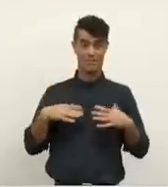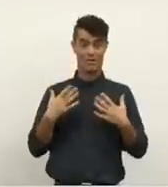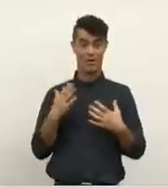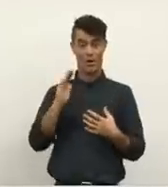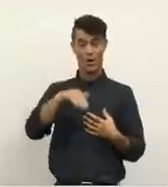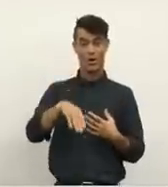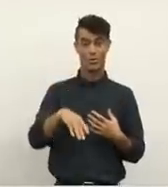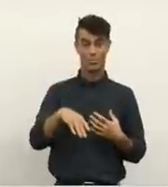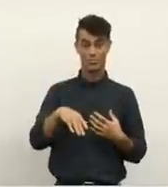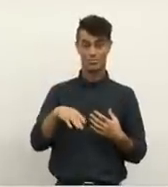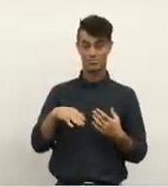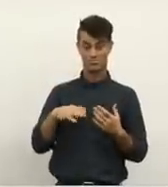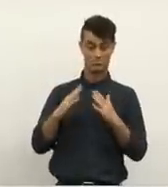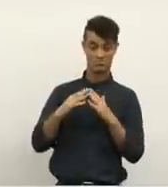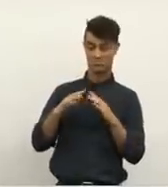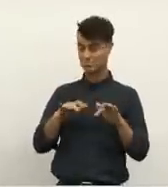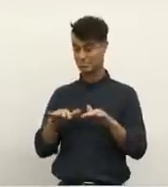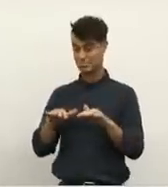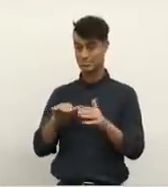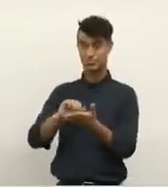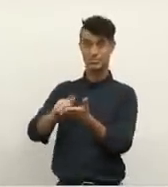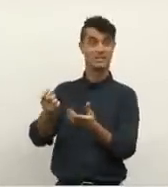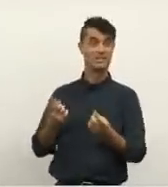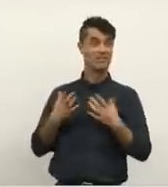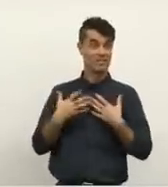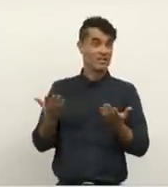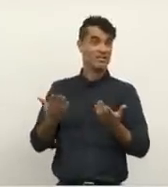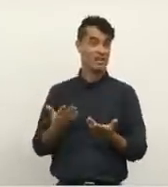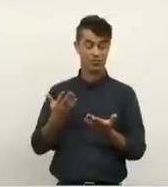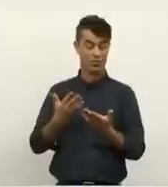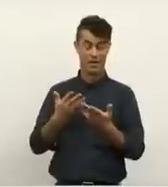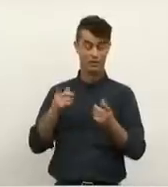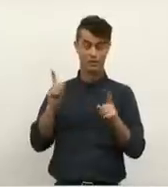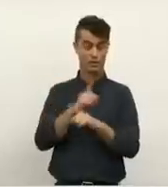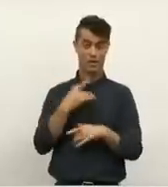So, it's really revolutionary, in ways that can be quite...